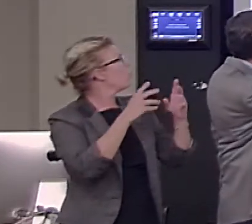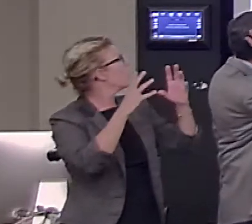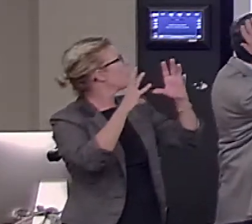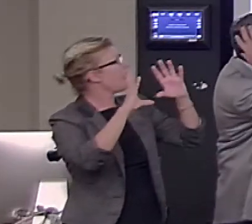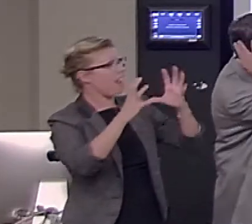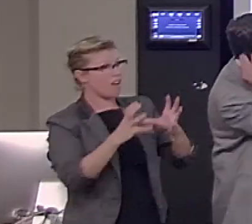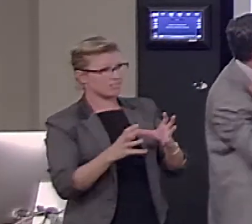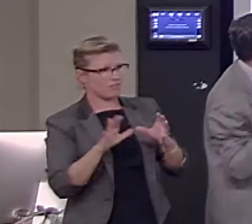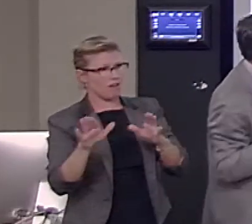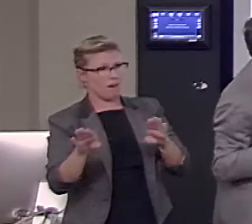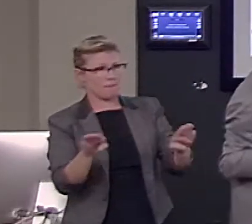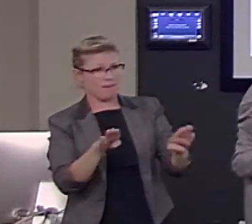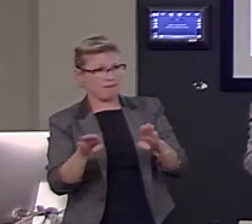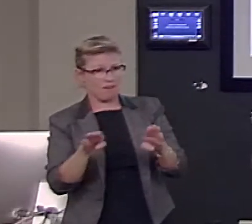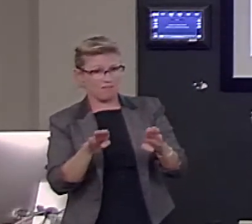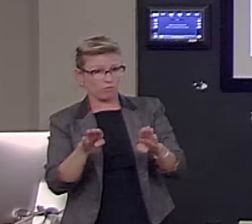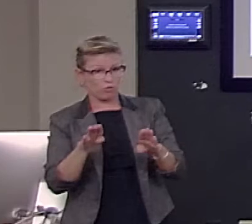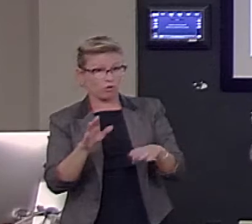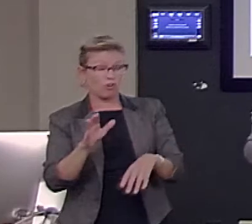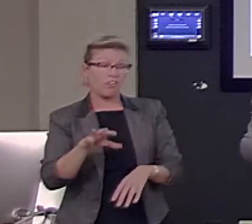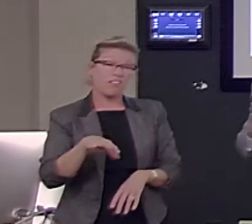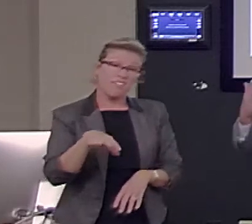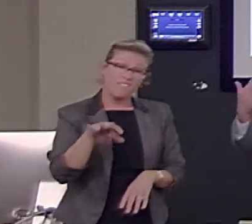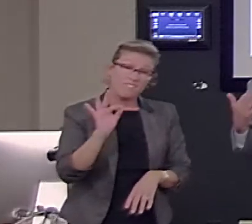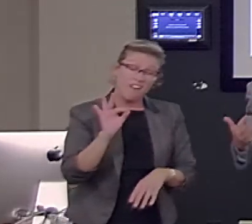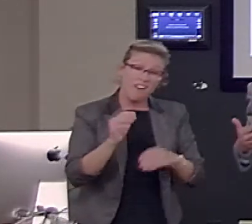we found that the majority of the children